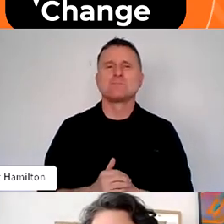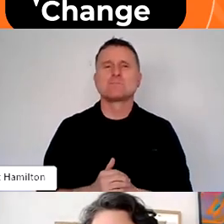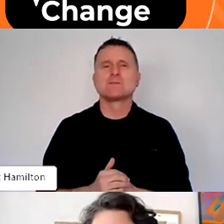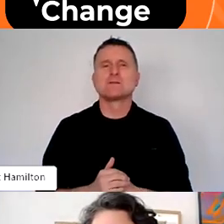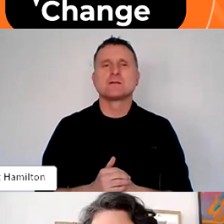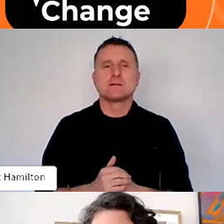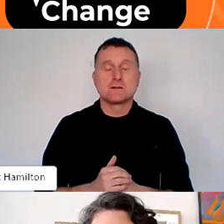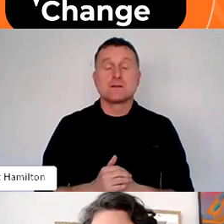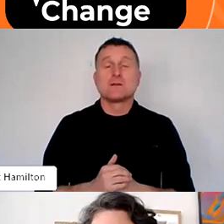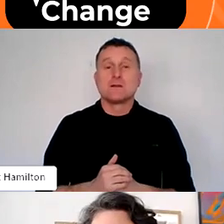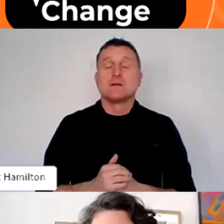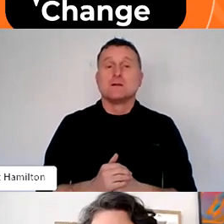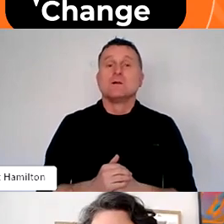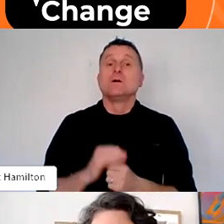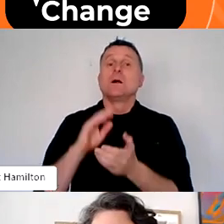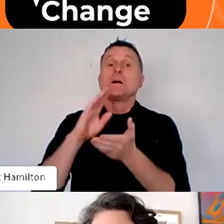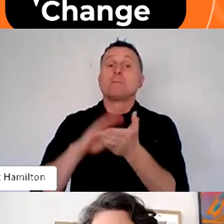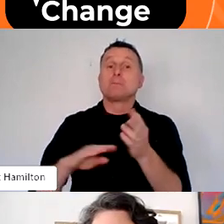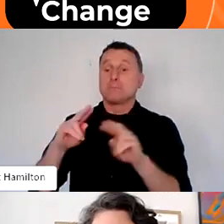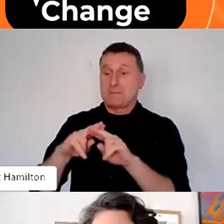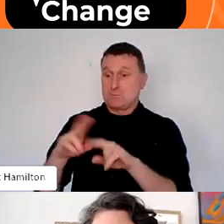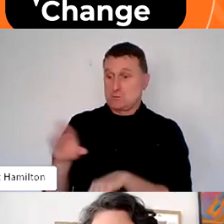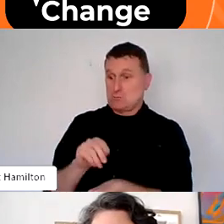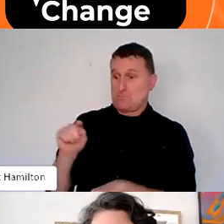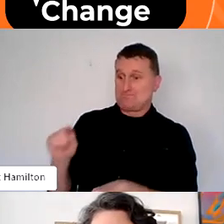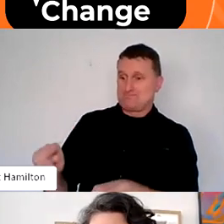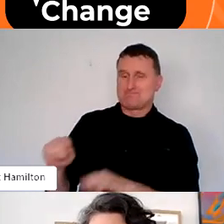the parents of children in ECE, we know from people who work in